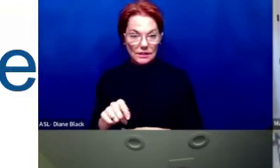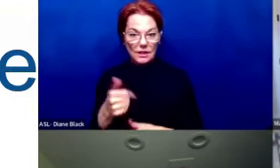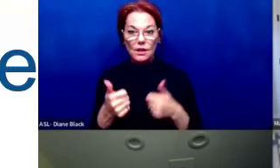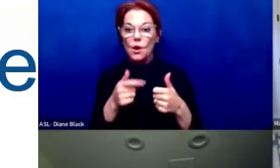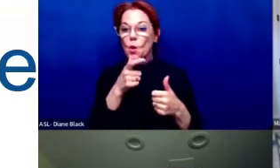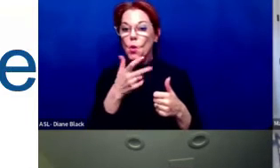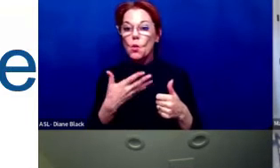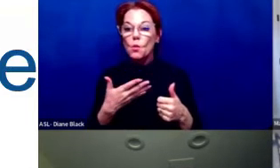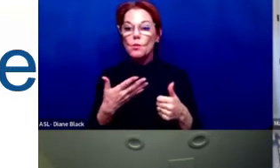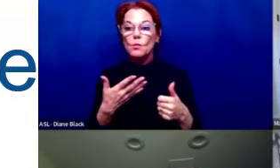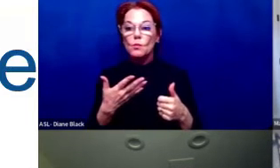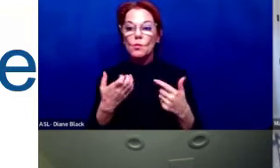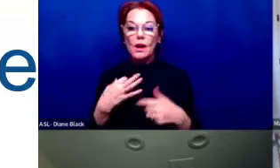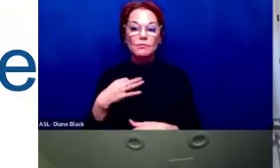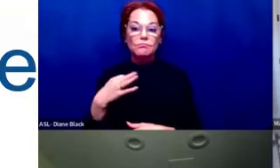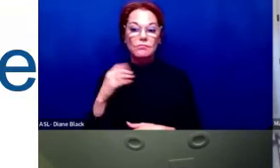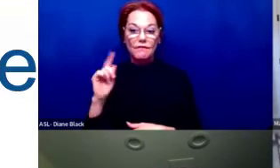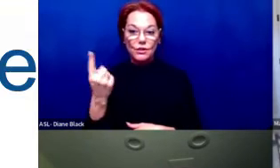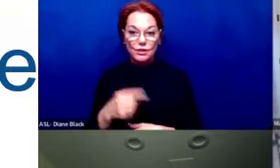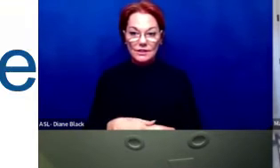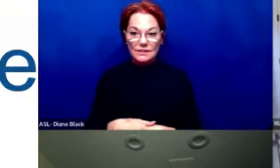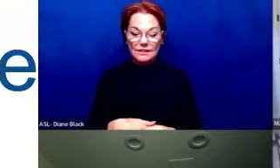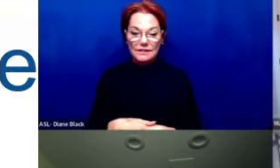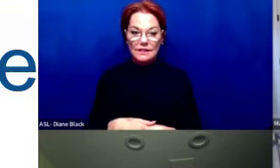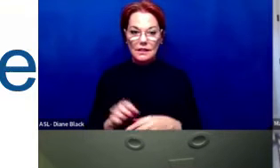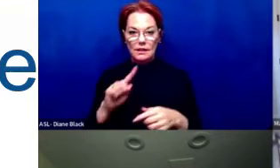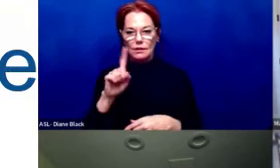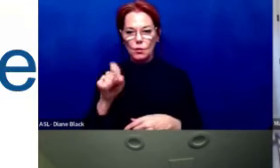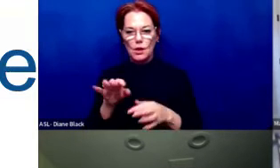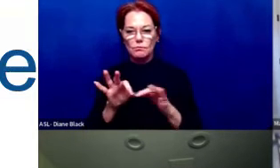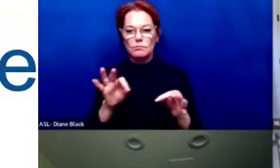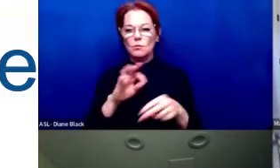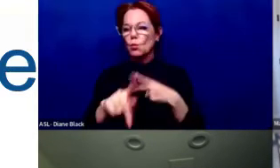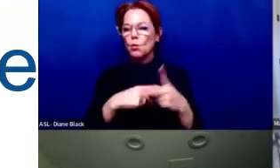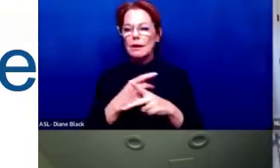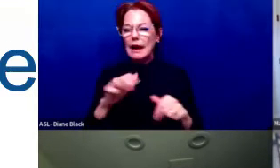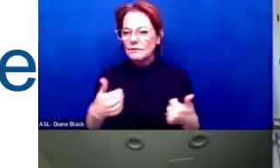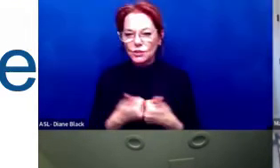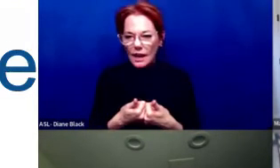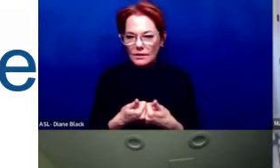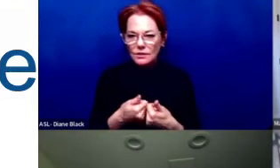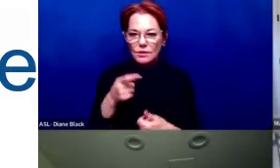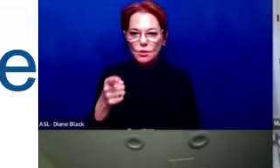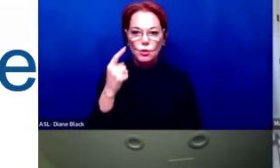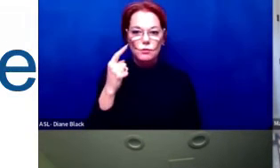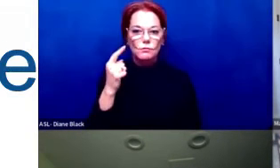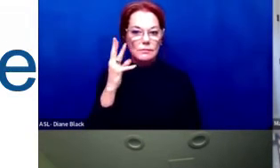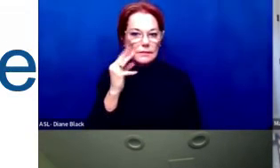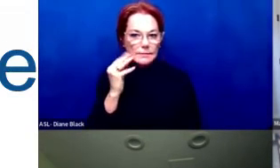go first? What kinds of challenges have you seen? Or are you experiencing now within your own life related to aging and